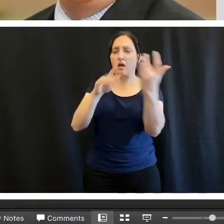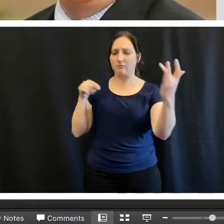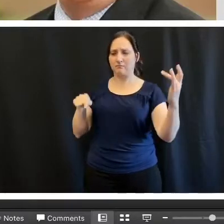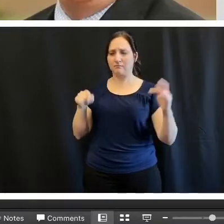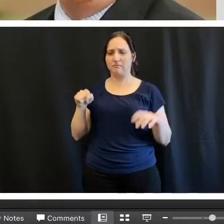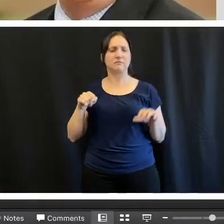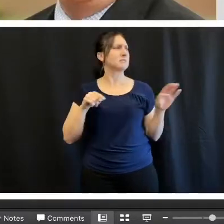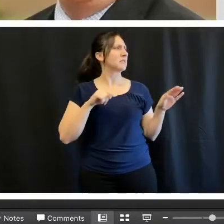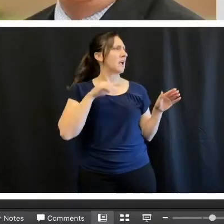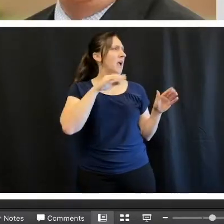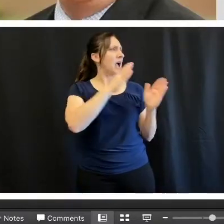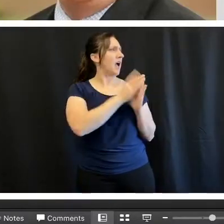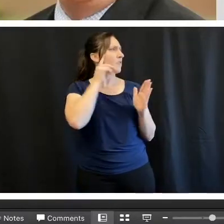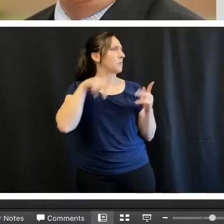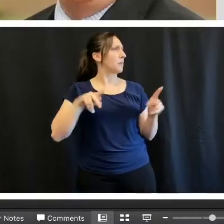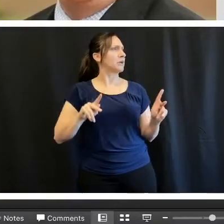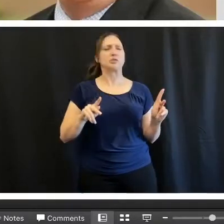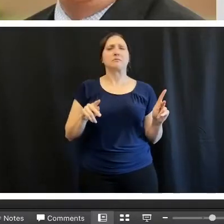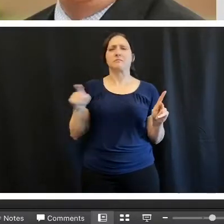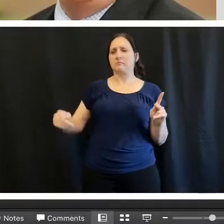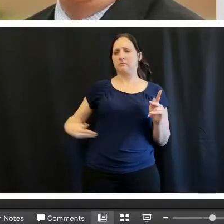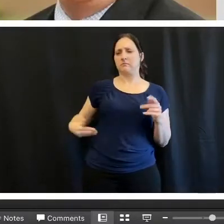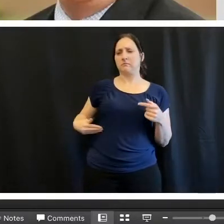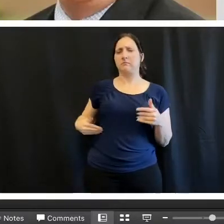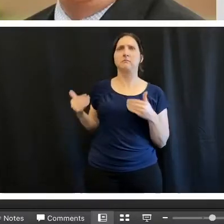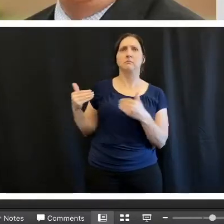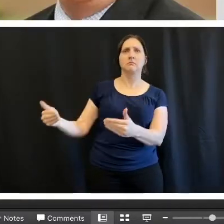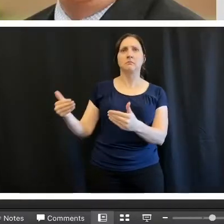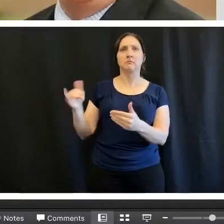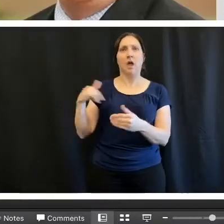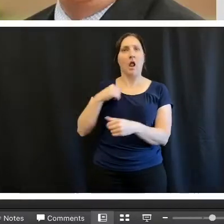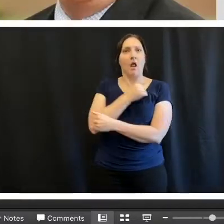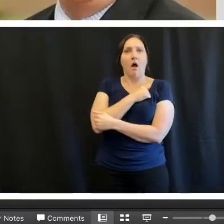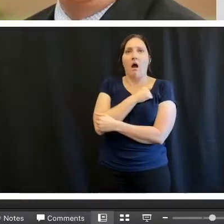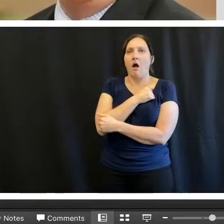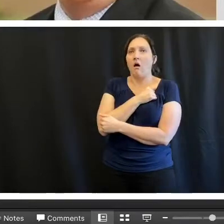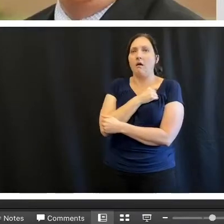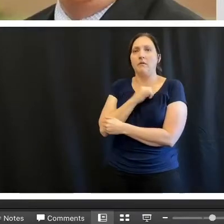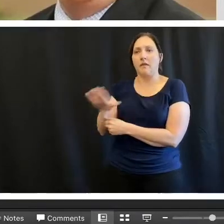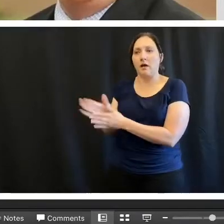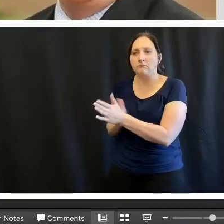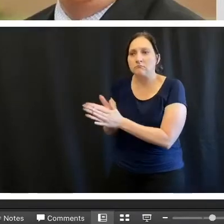And I love that type of effort. I mean that's just remarkable.